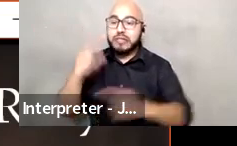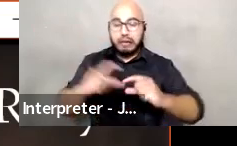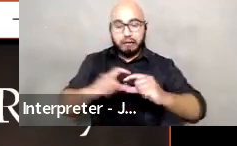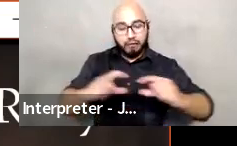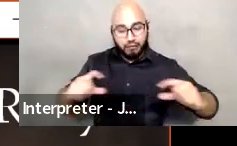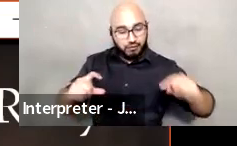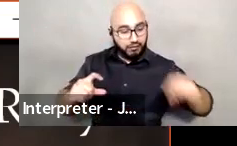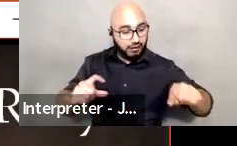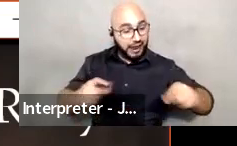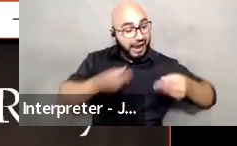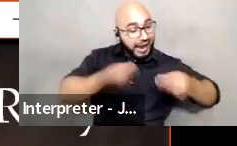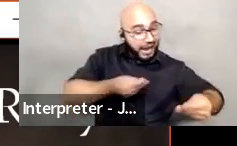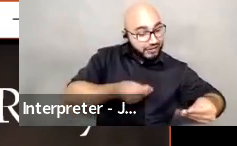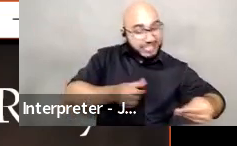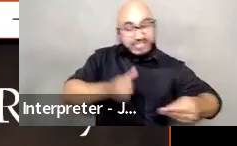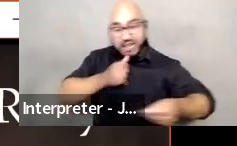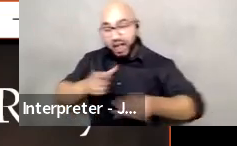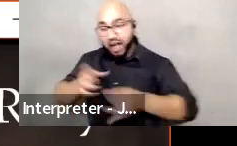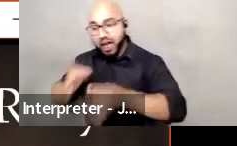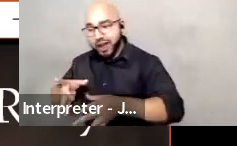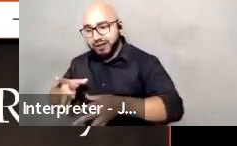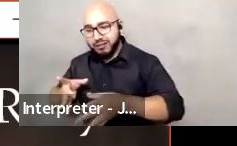It is a. Heritage of hate.